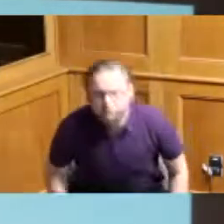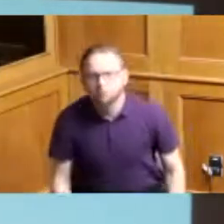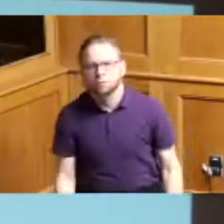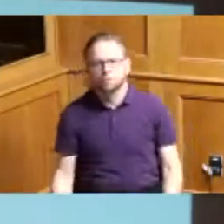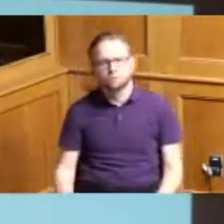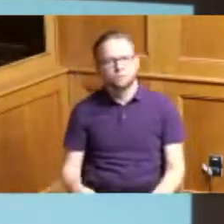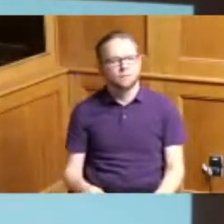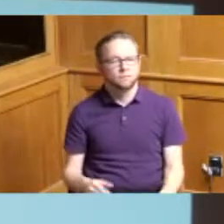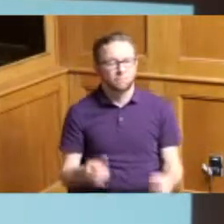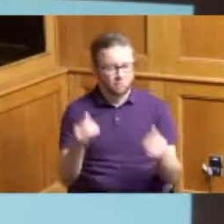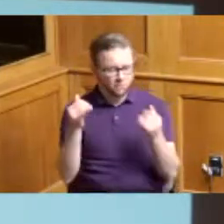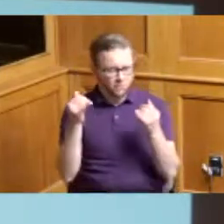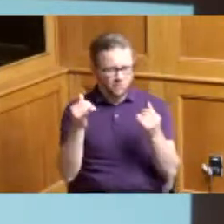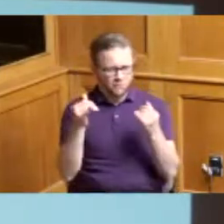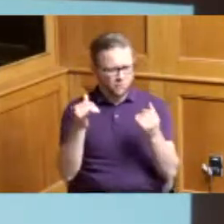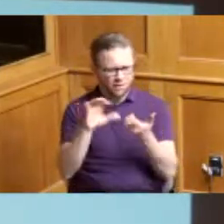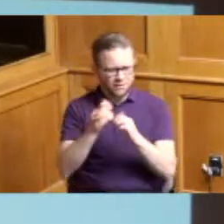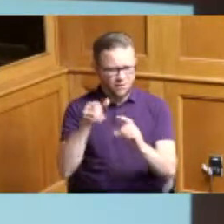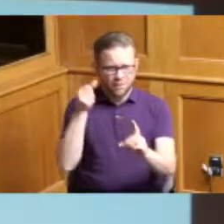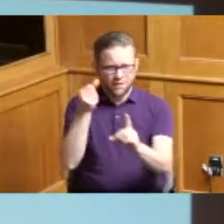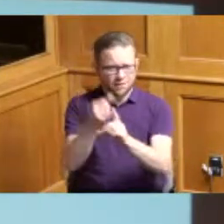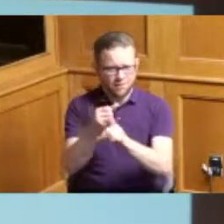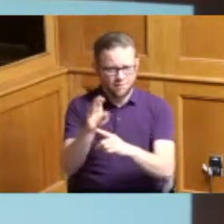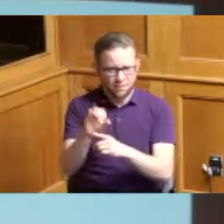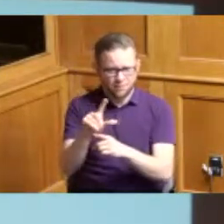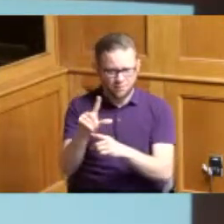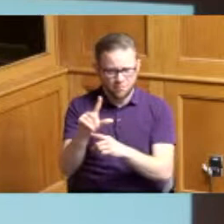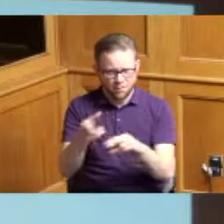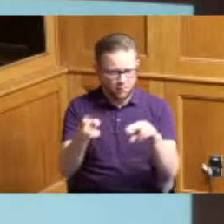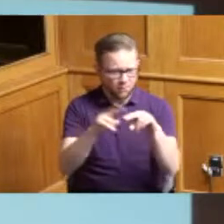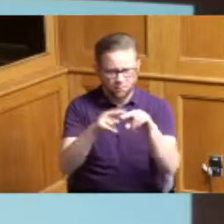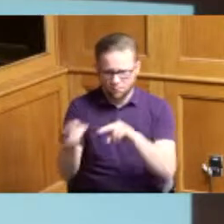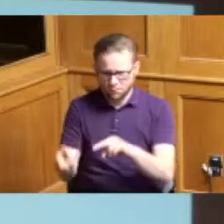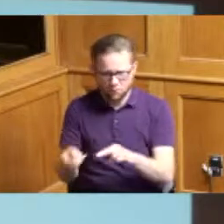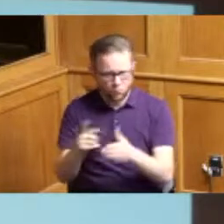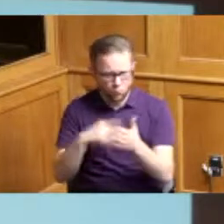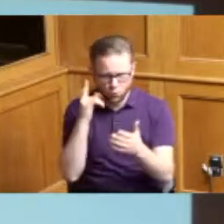okay so to determine the impact on the bills as we mentioned earlier for this feasibility study